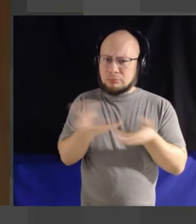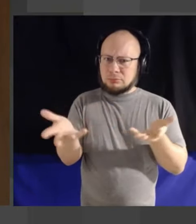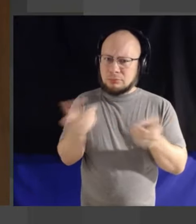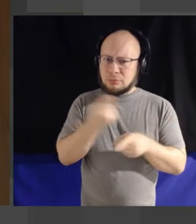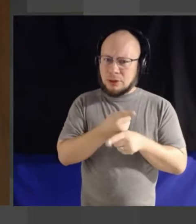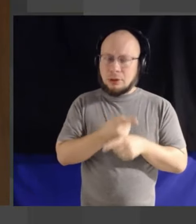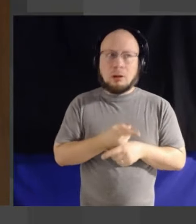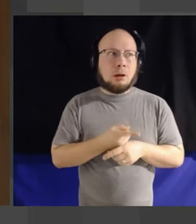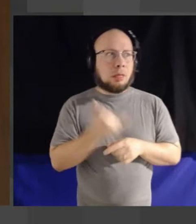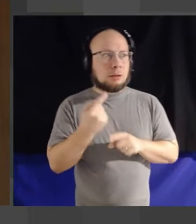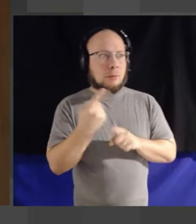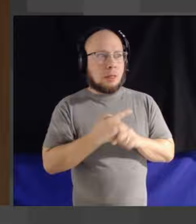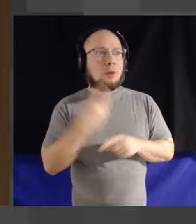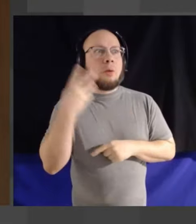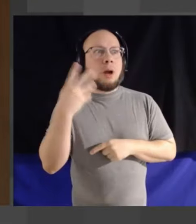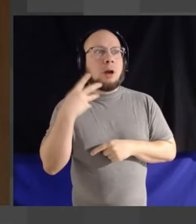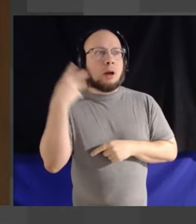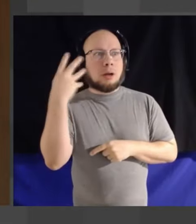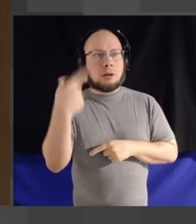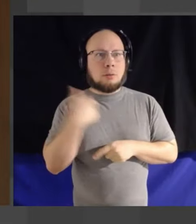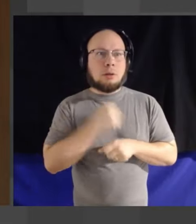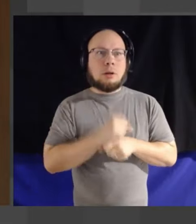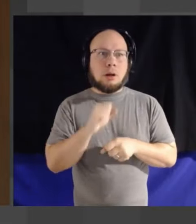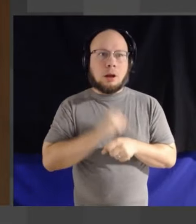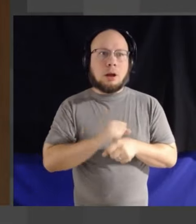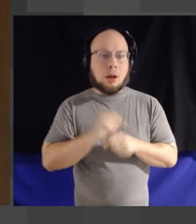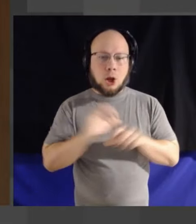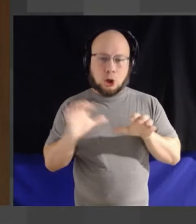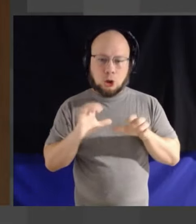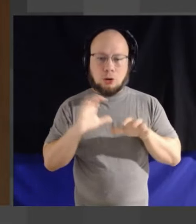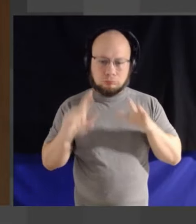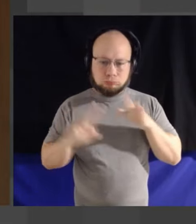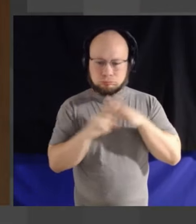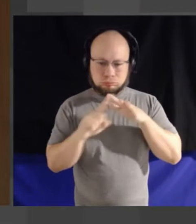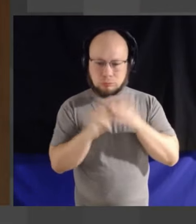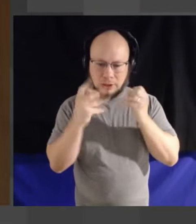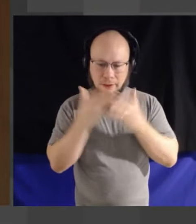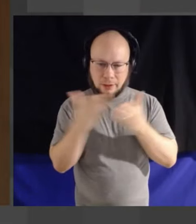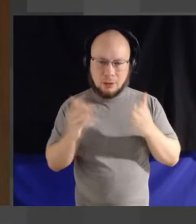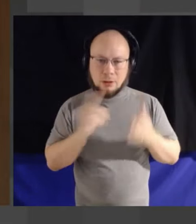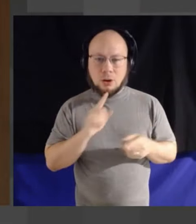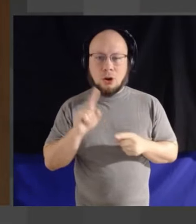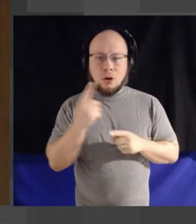BUT THIS WEEK YOU ALSO WOULD ANOTHER LAUNCH. THIS MONTH HAS BEEN A CRAZY